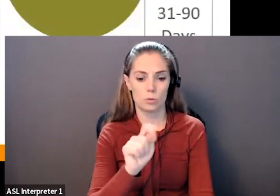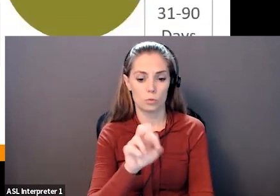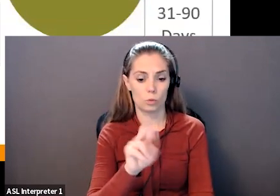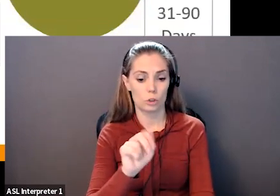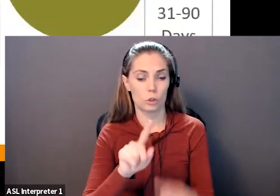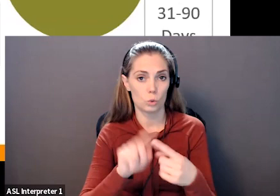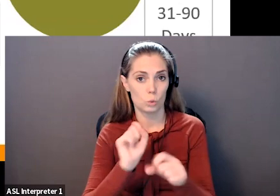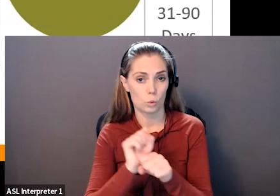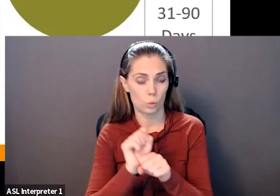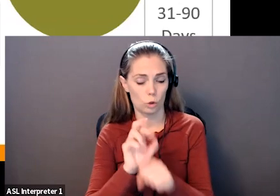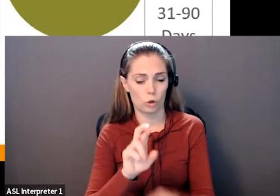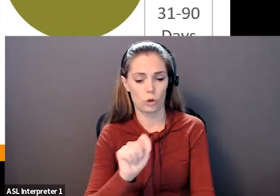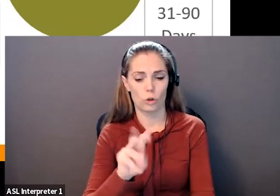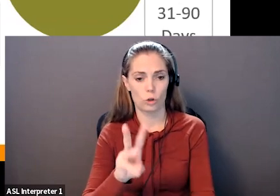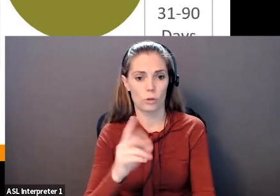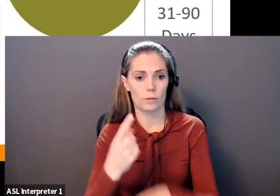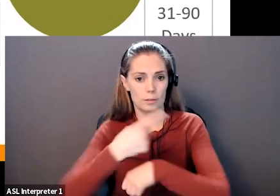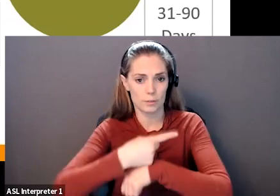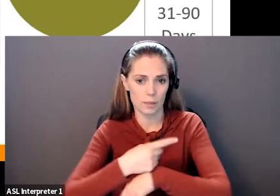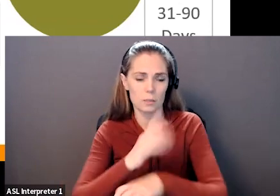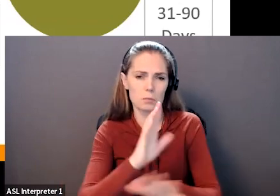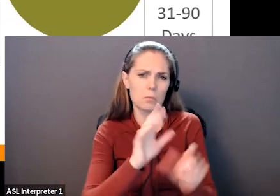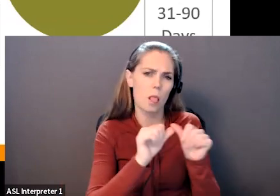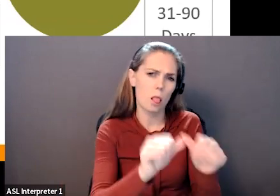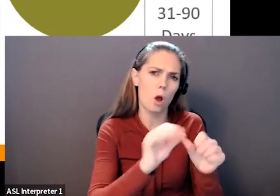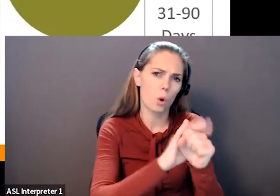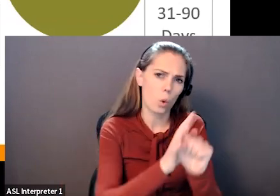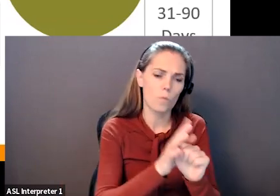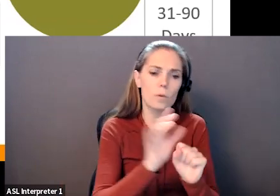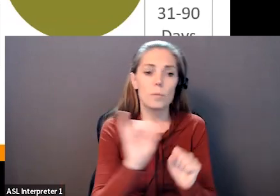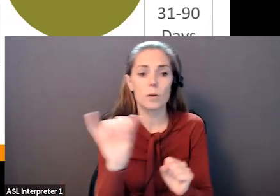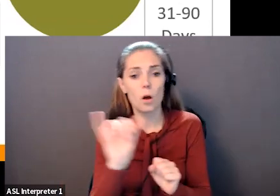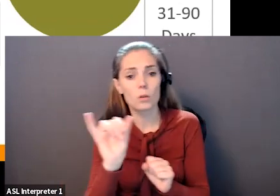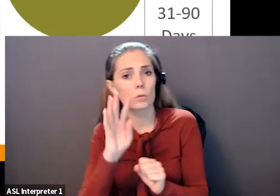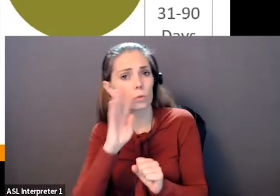I think it's important to also talk about the successes of COVID. The majority of people do